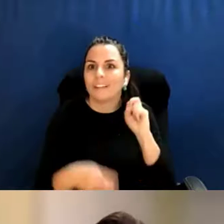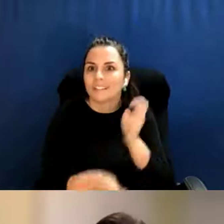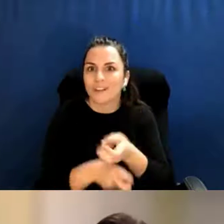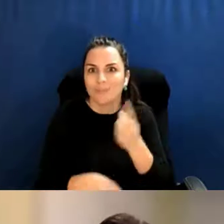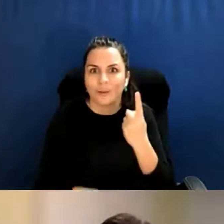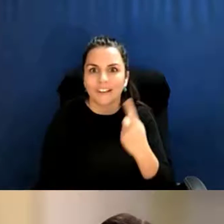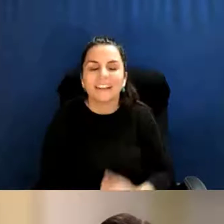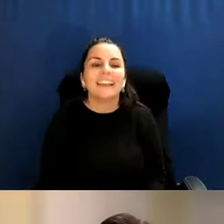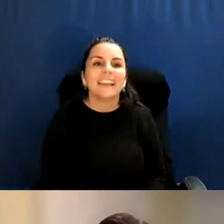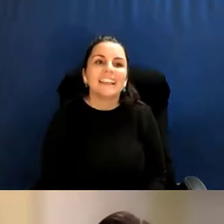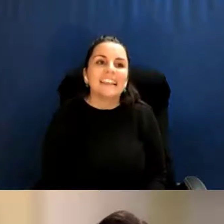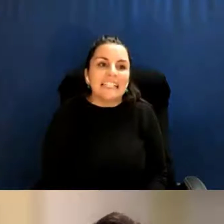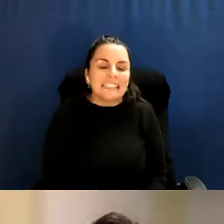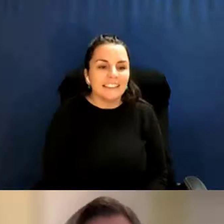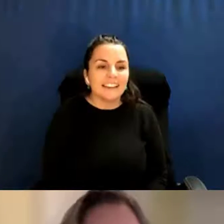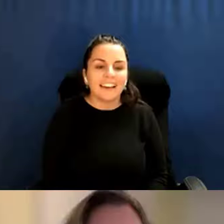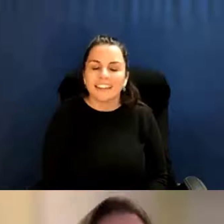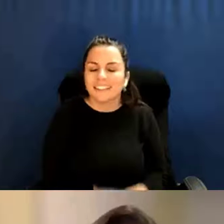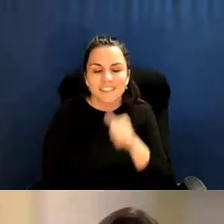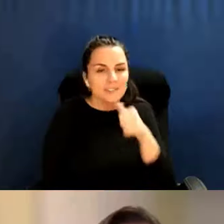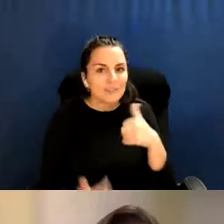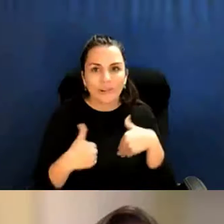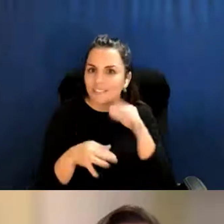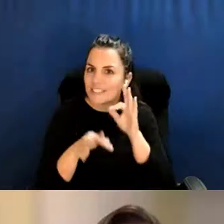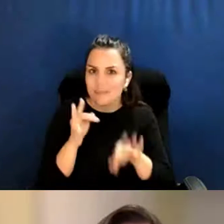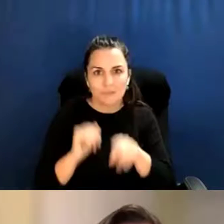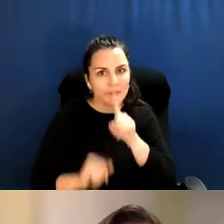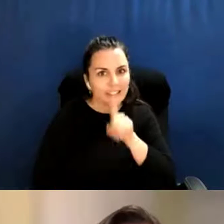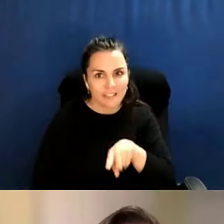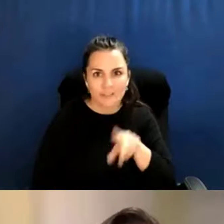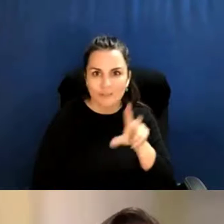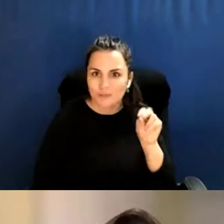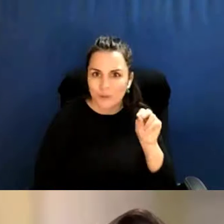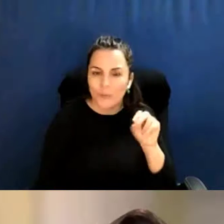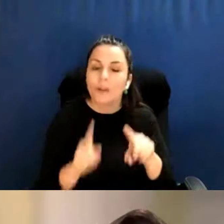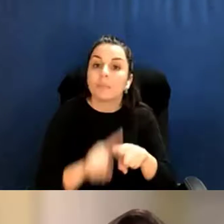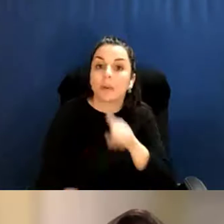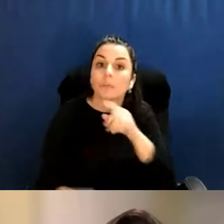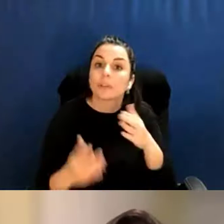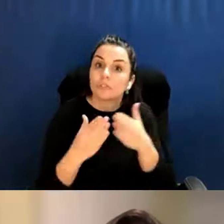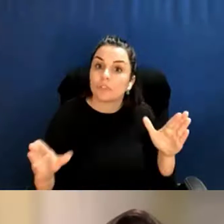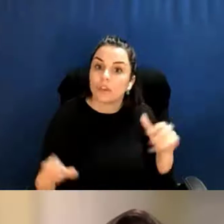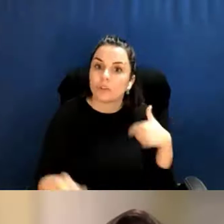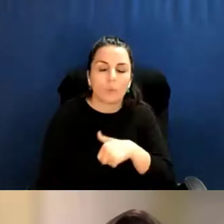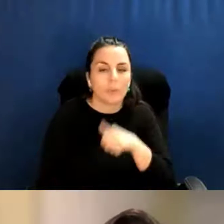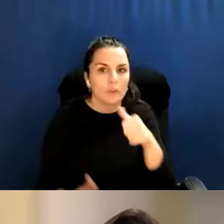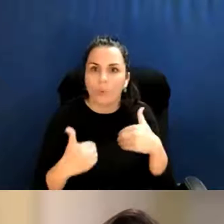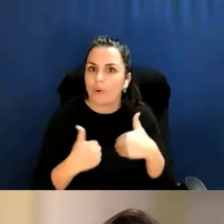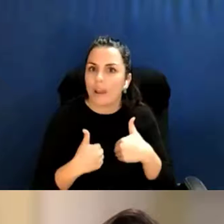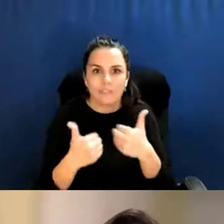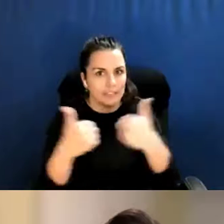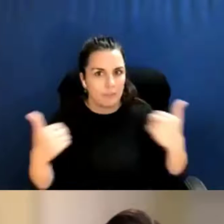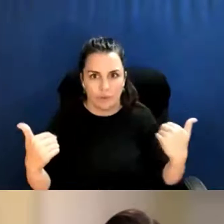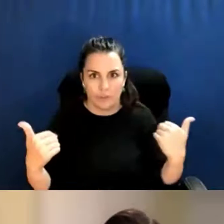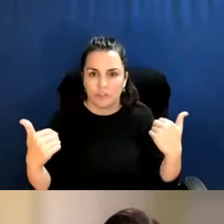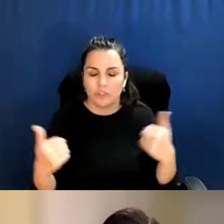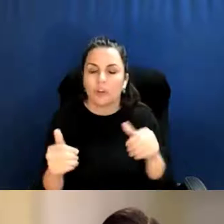I don't know that there is a simple answer to that, but in general we don't really make a distinction between whether the research is done